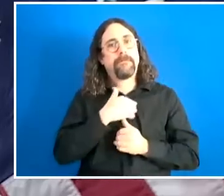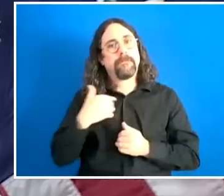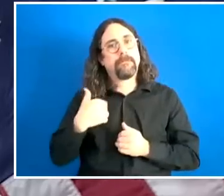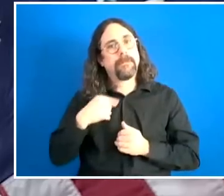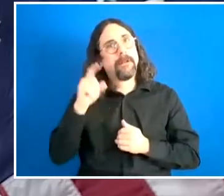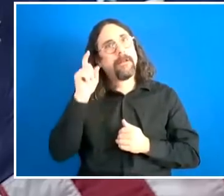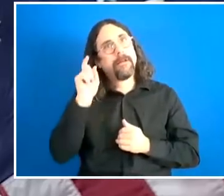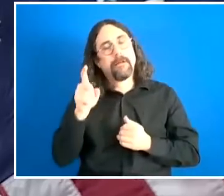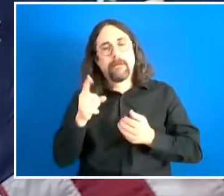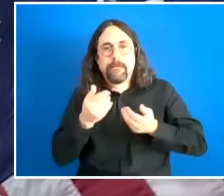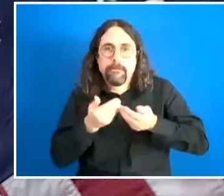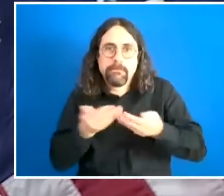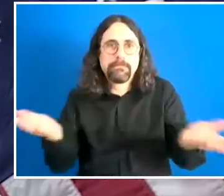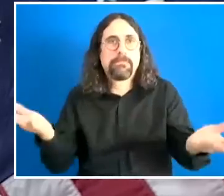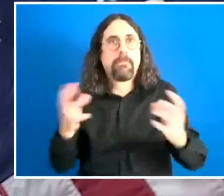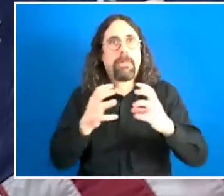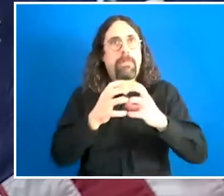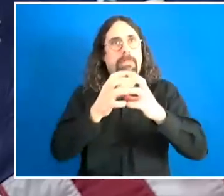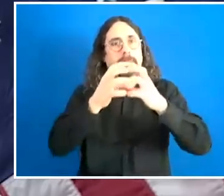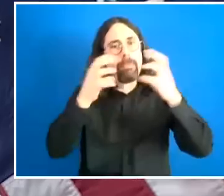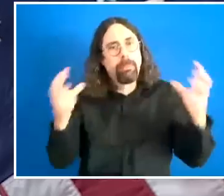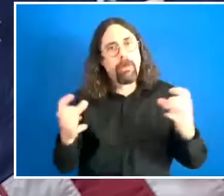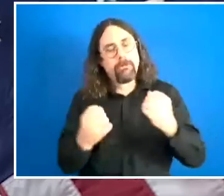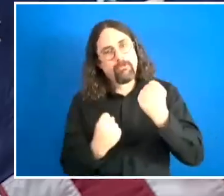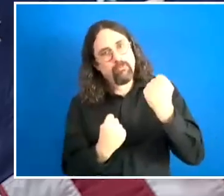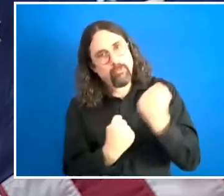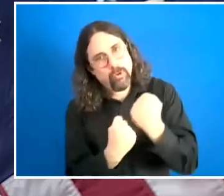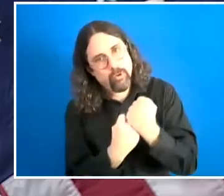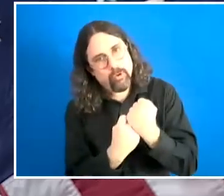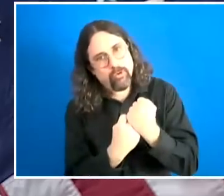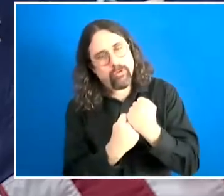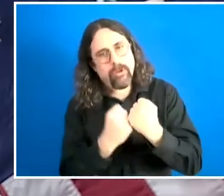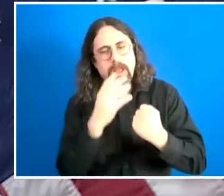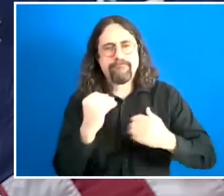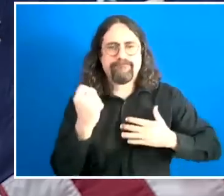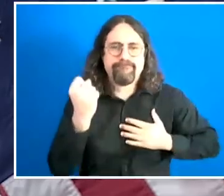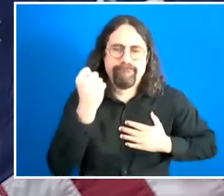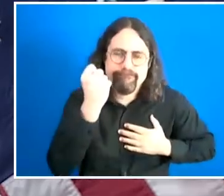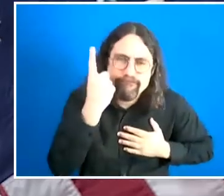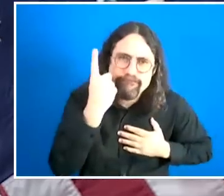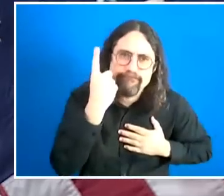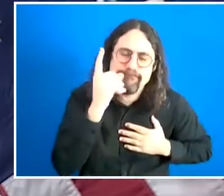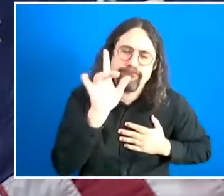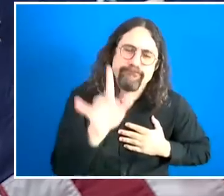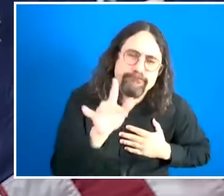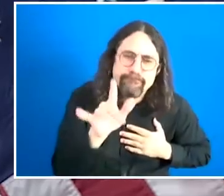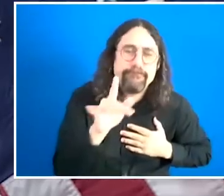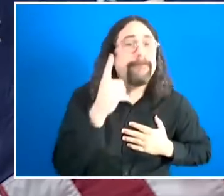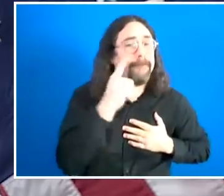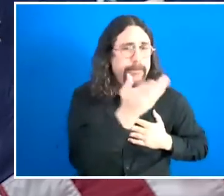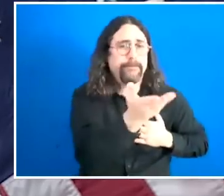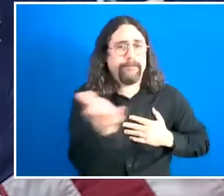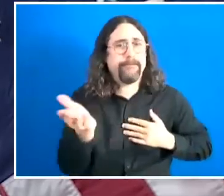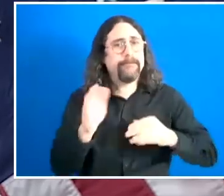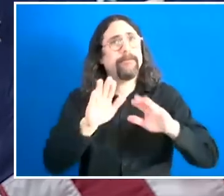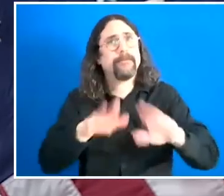MOMENT THEY'RE GOING THROUGH. UTB WEAL SOHEAV TO THINK ABOUT WHAT WE OWE THIS WHOLE CITY RIGHT